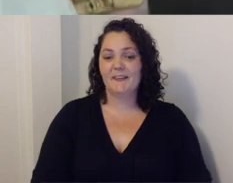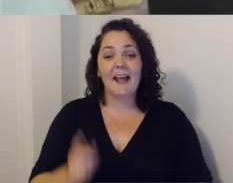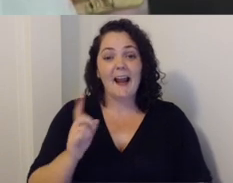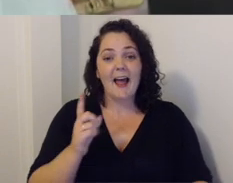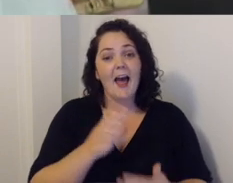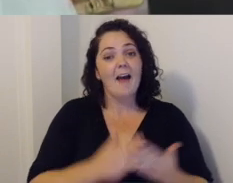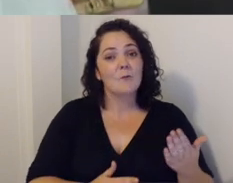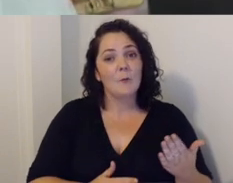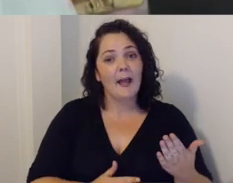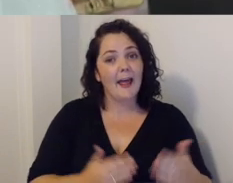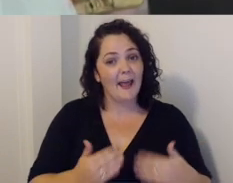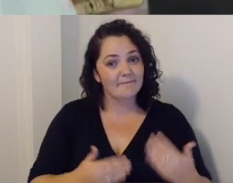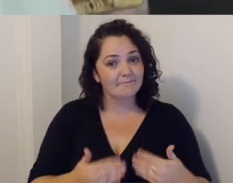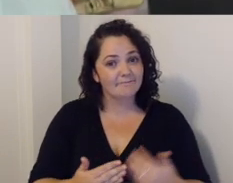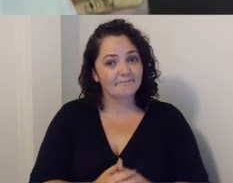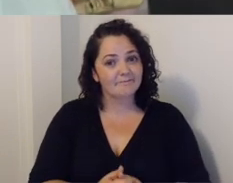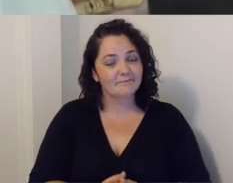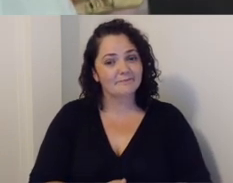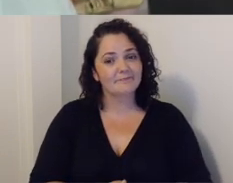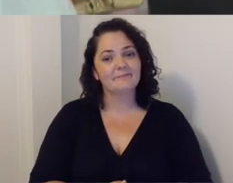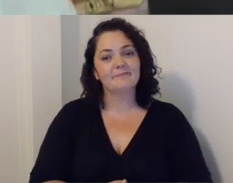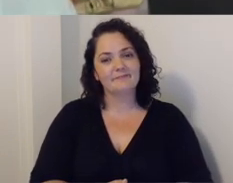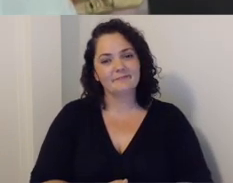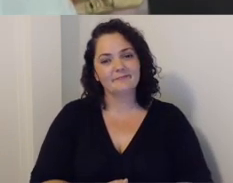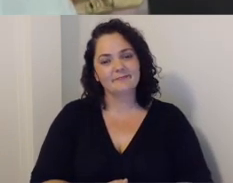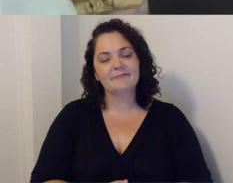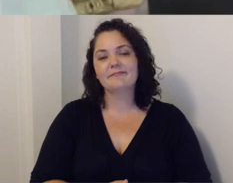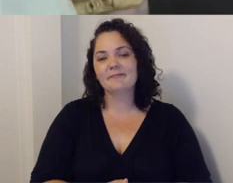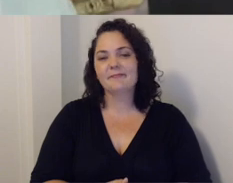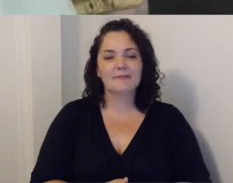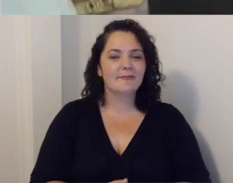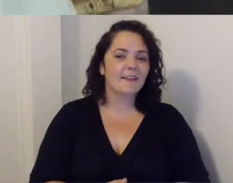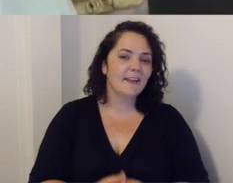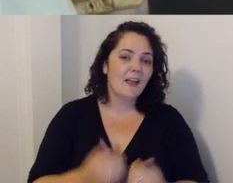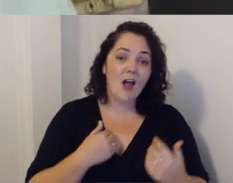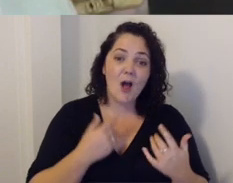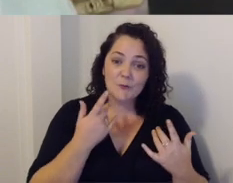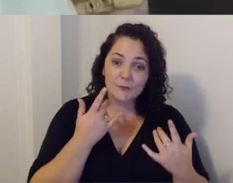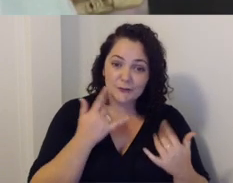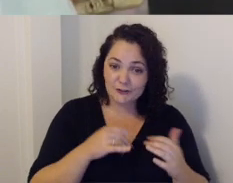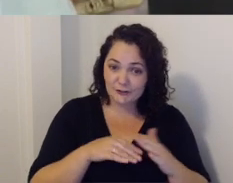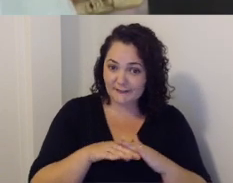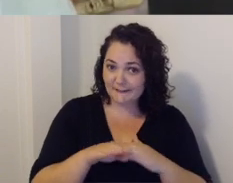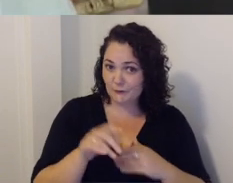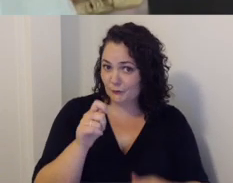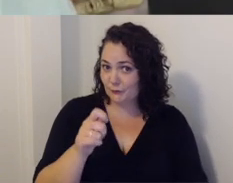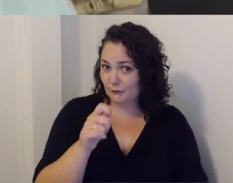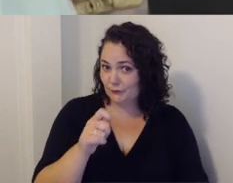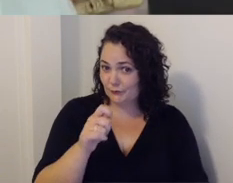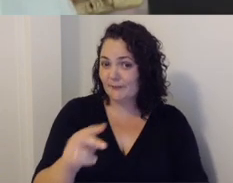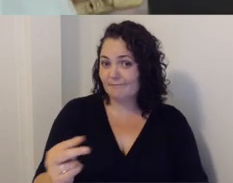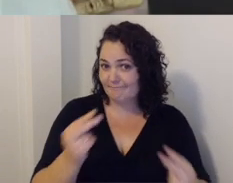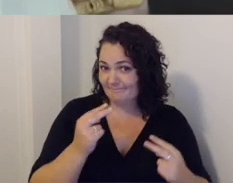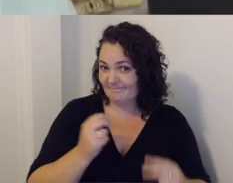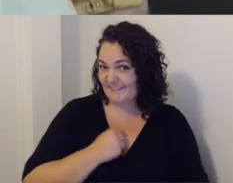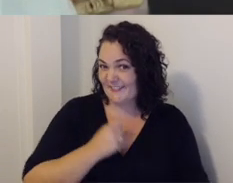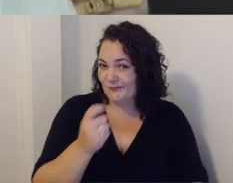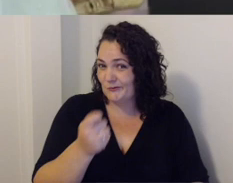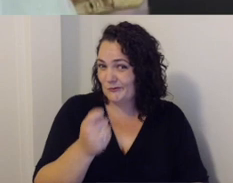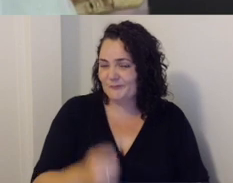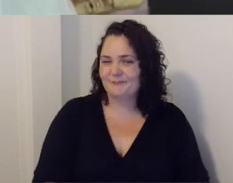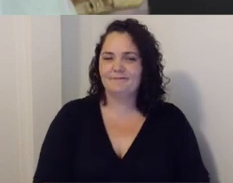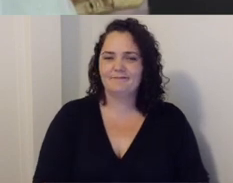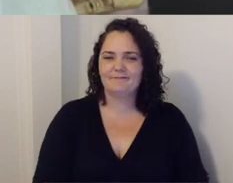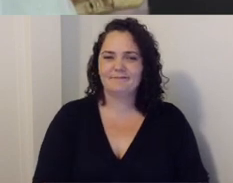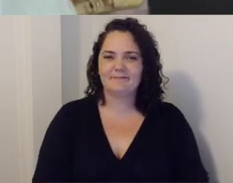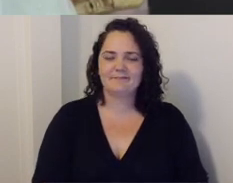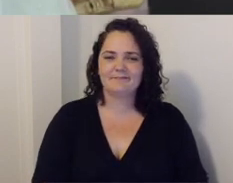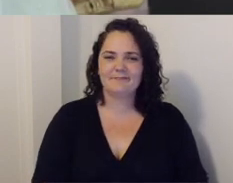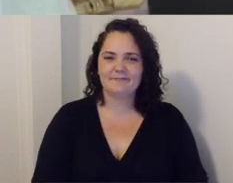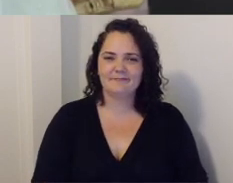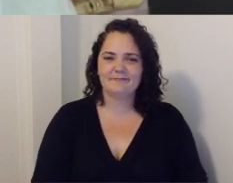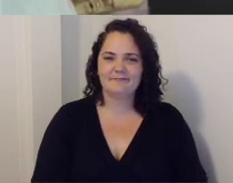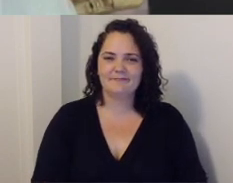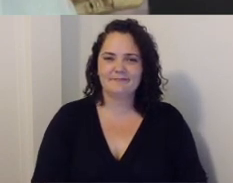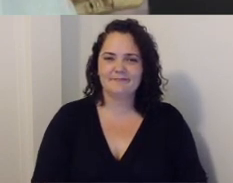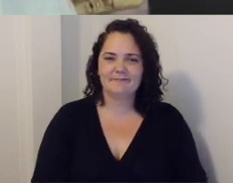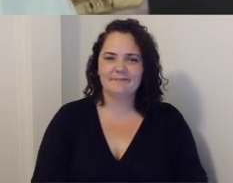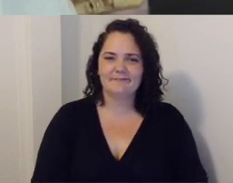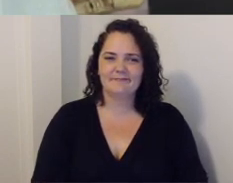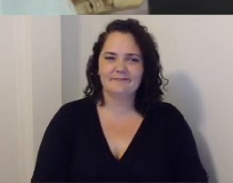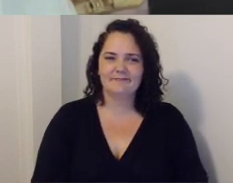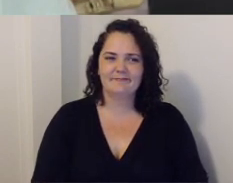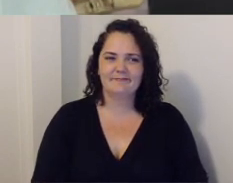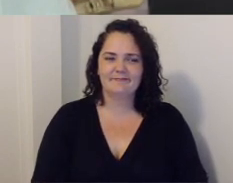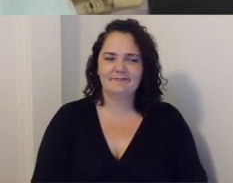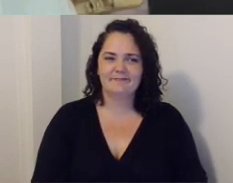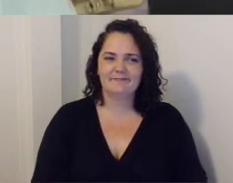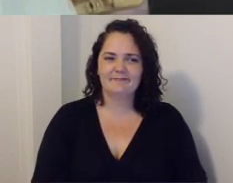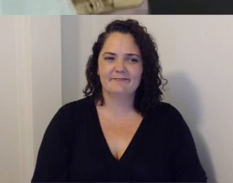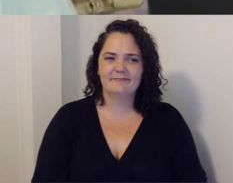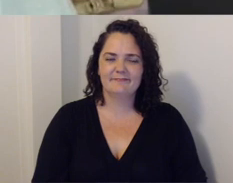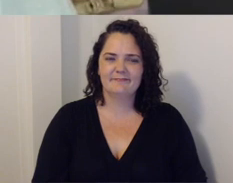we're about halfway there so we're going to check in with my drawing again in just a minute.